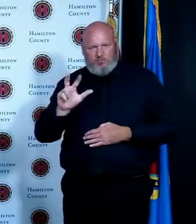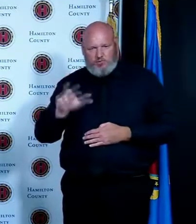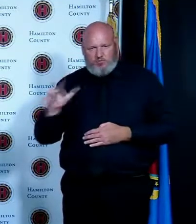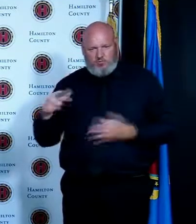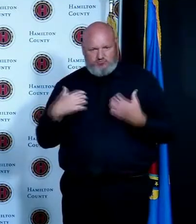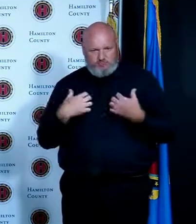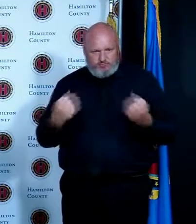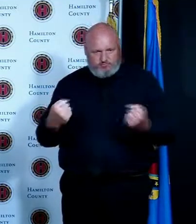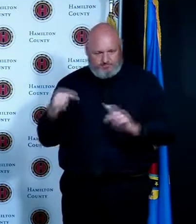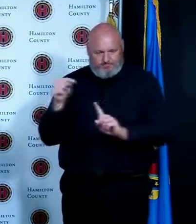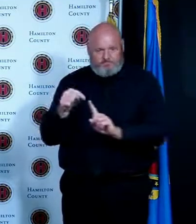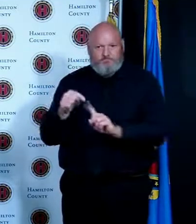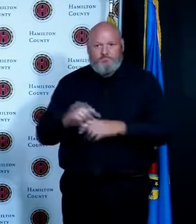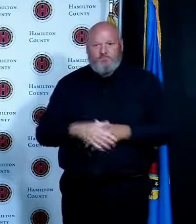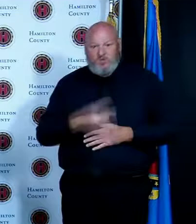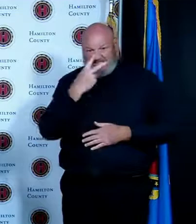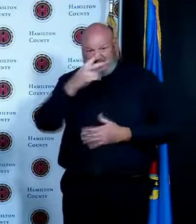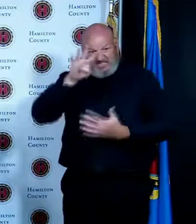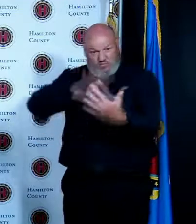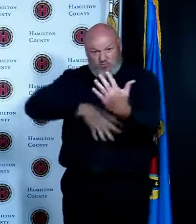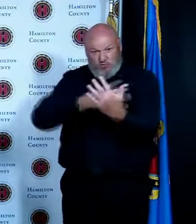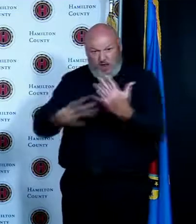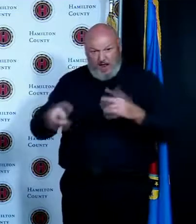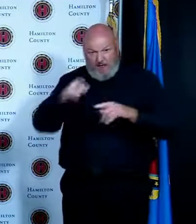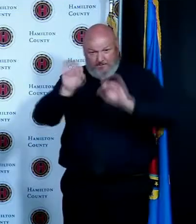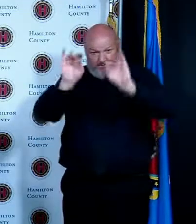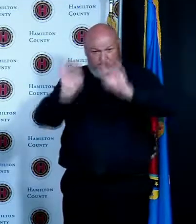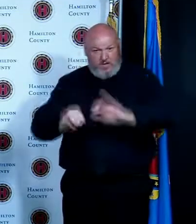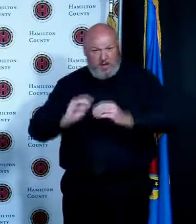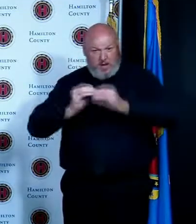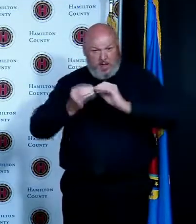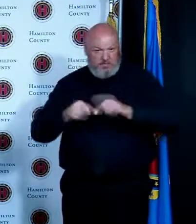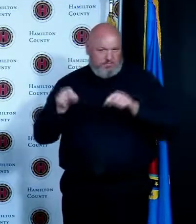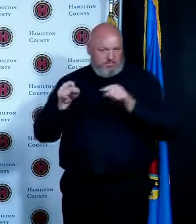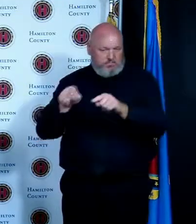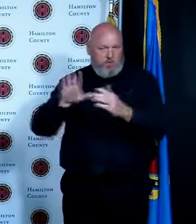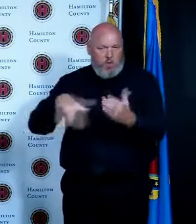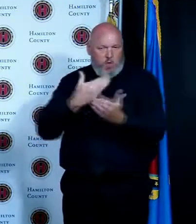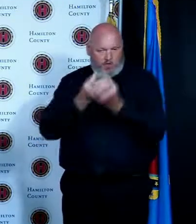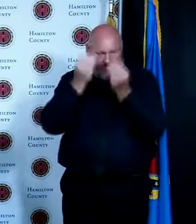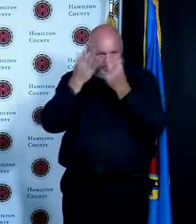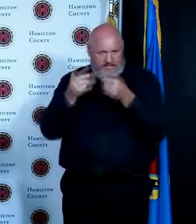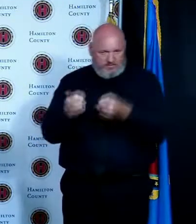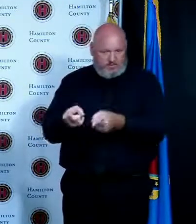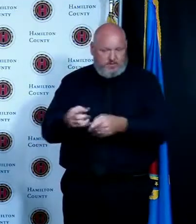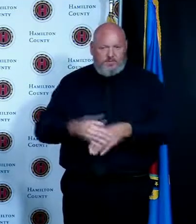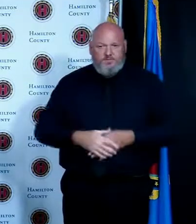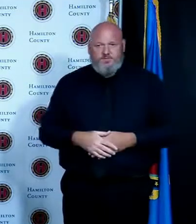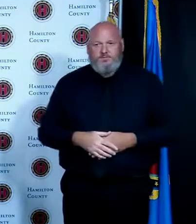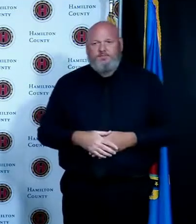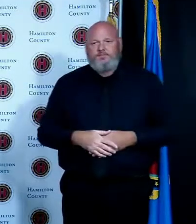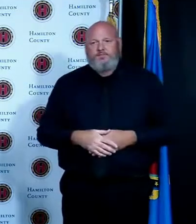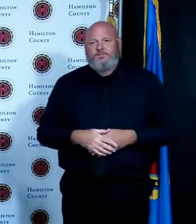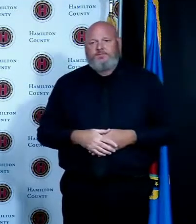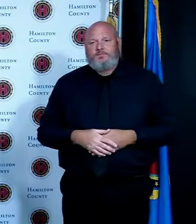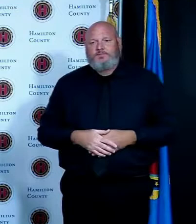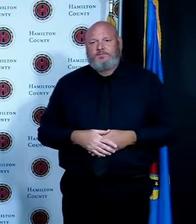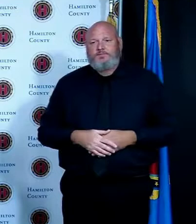well as just hospitalizations and I think the thing that strikes me the most when looking at this data is those trends remain fairly flat